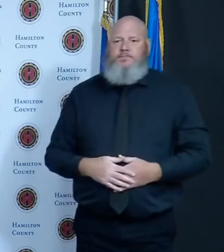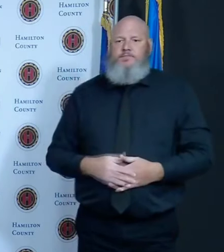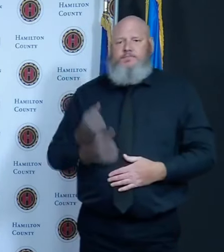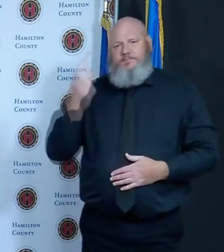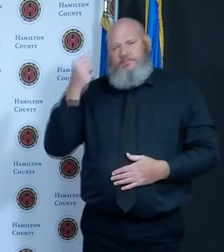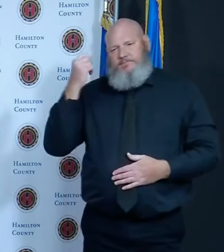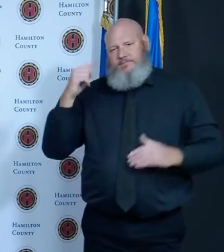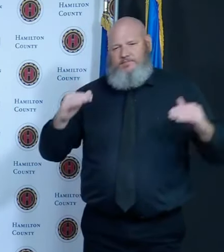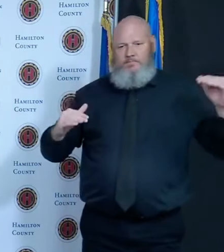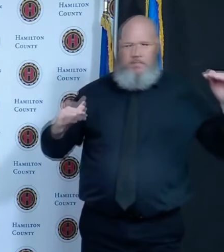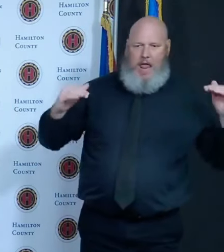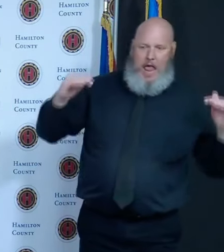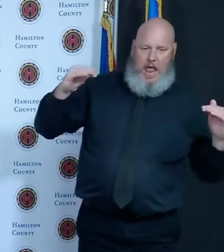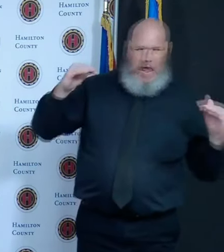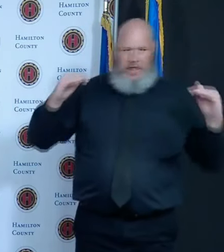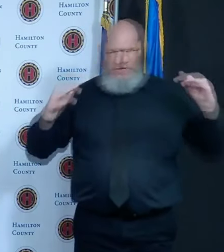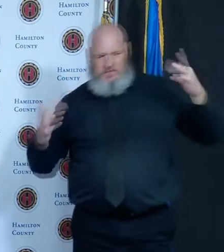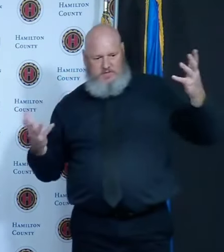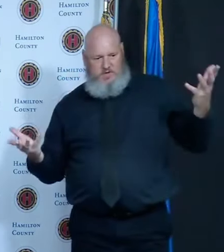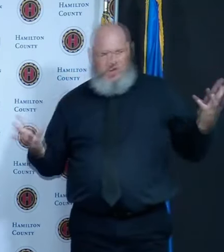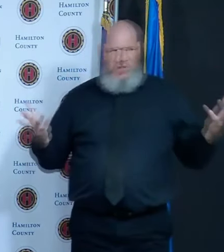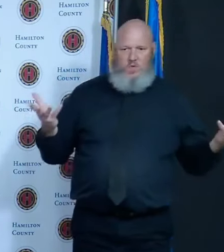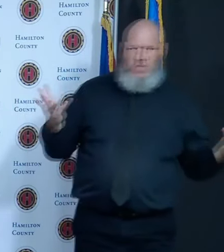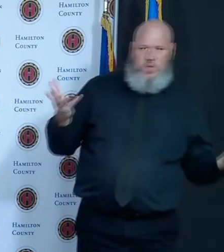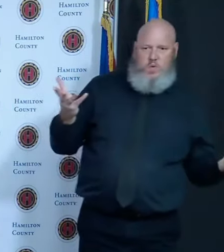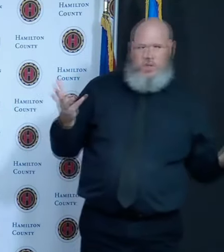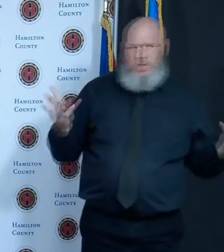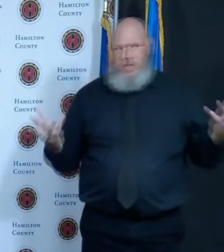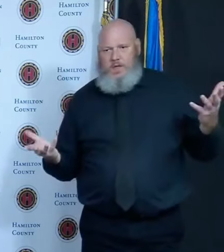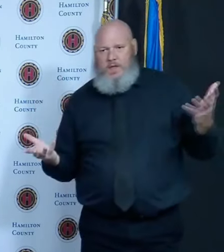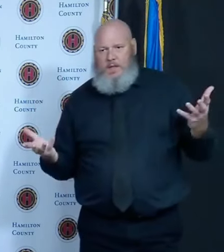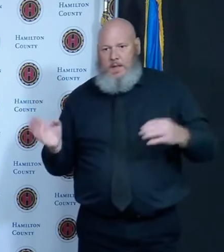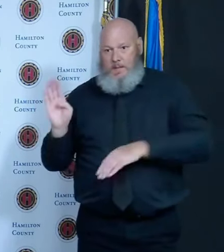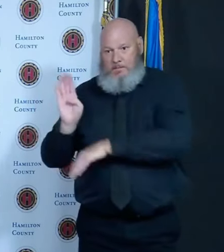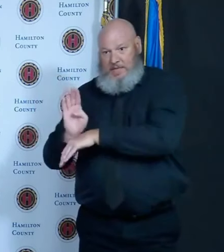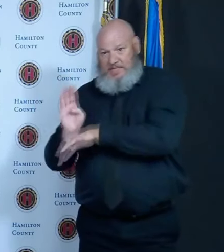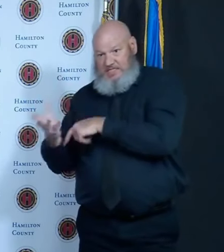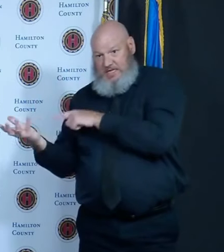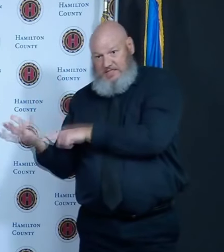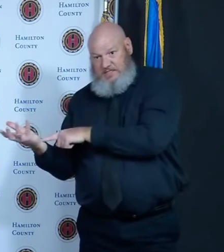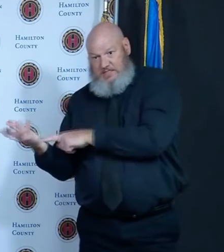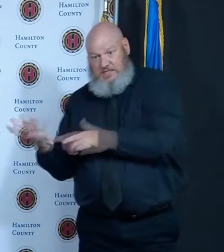all of which you know the commerce piece the health Public Health peace your are